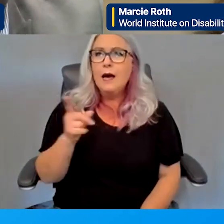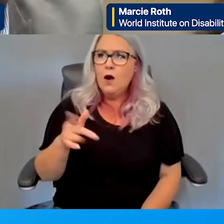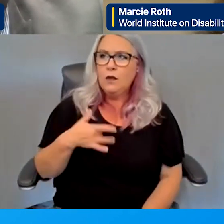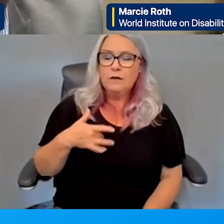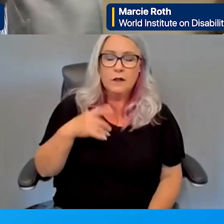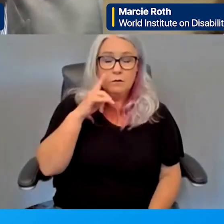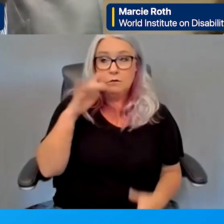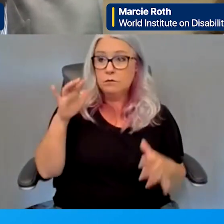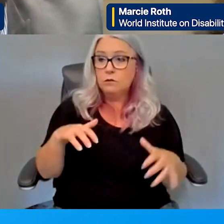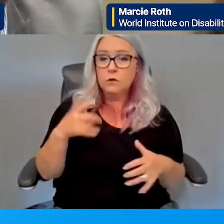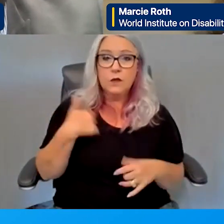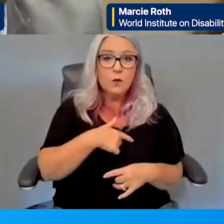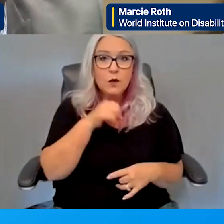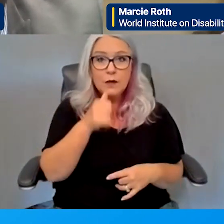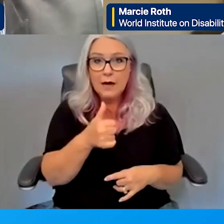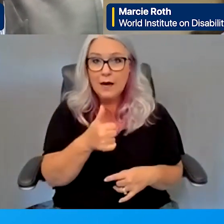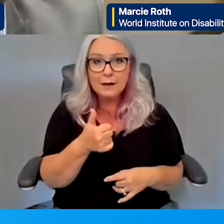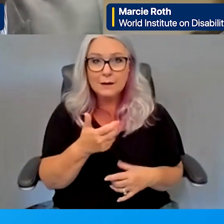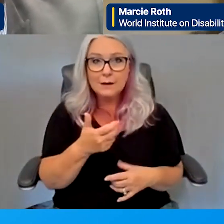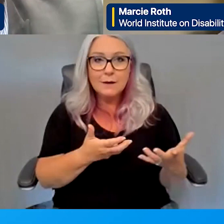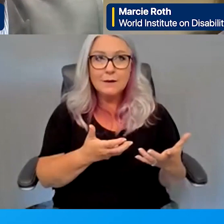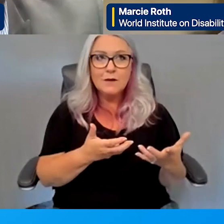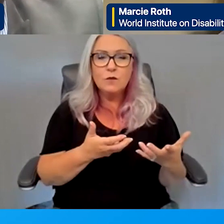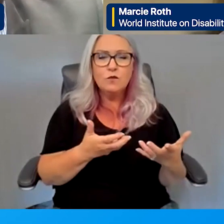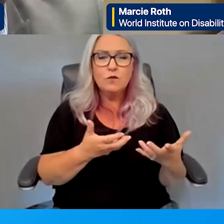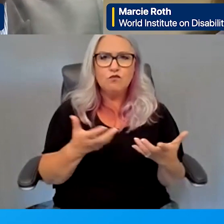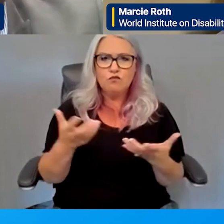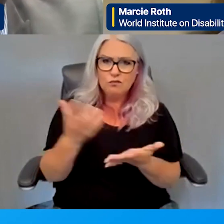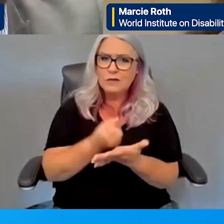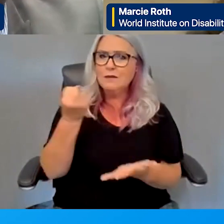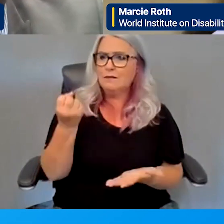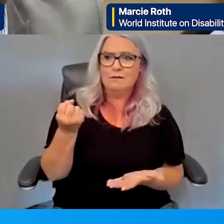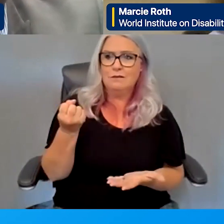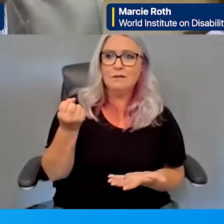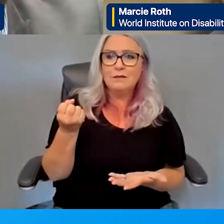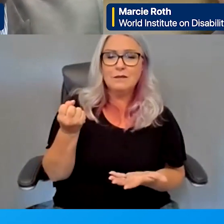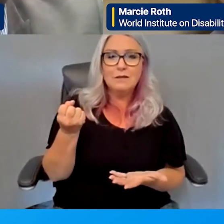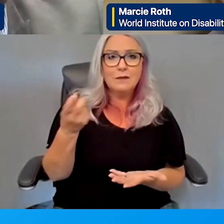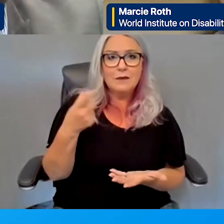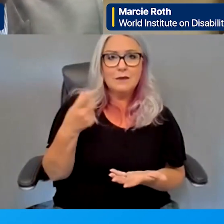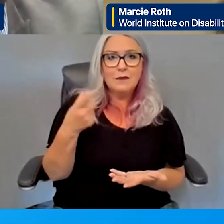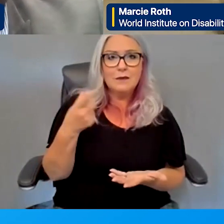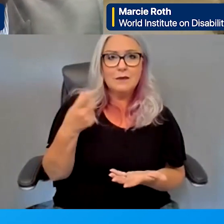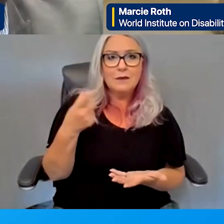are not capitalizing on this, you know, gold mine of